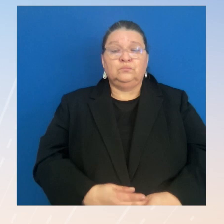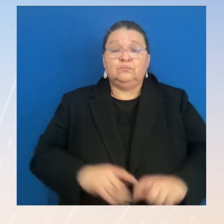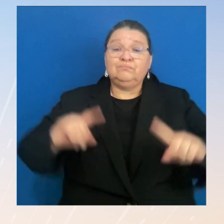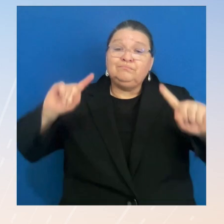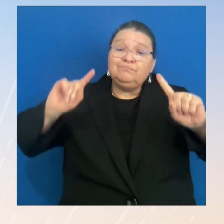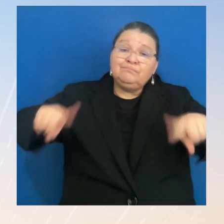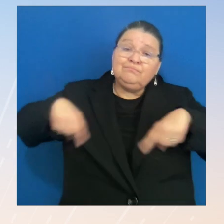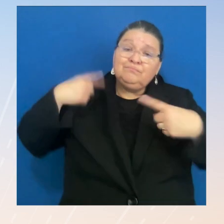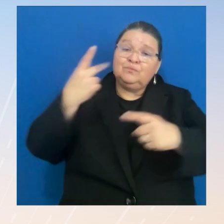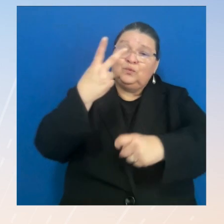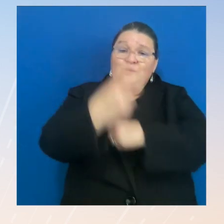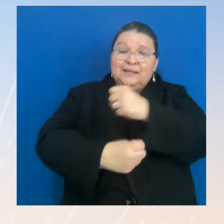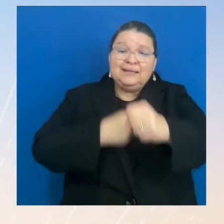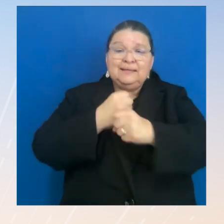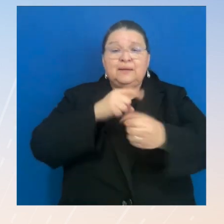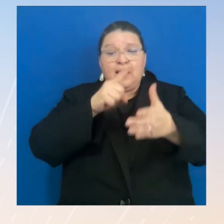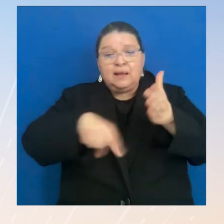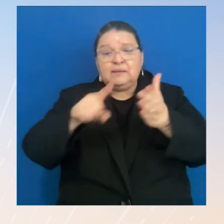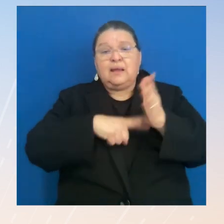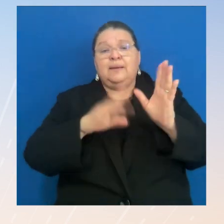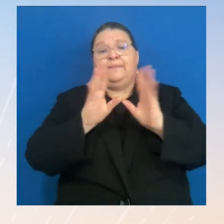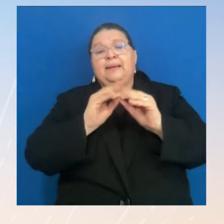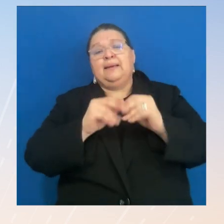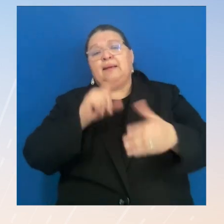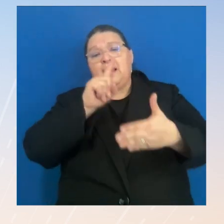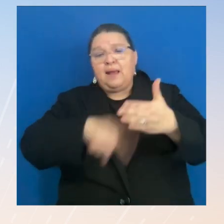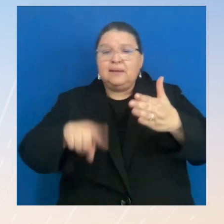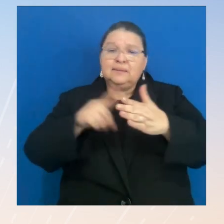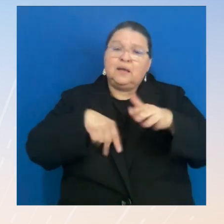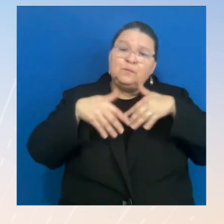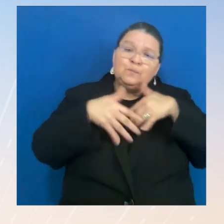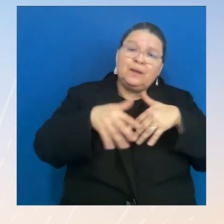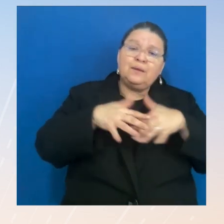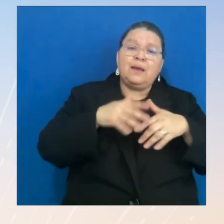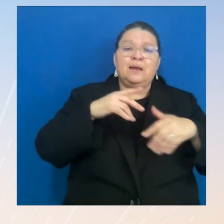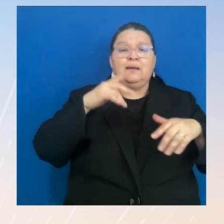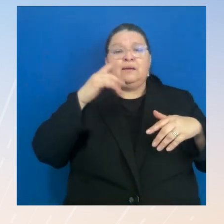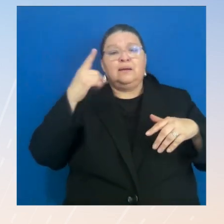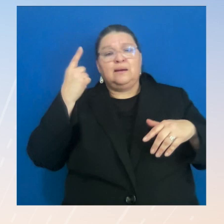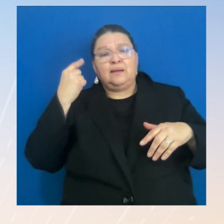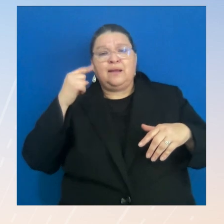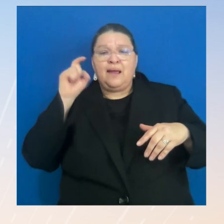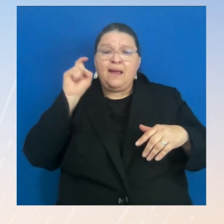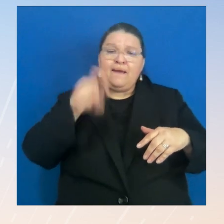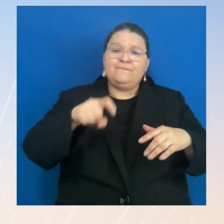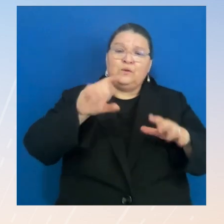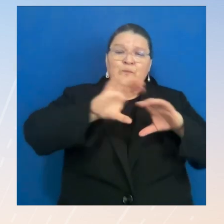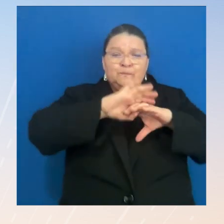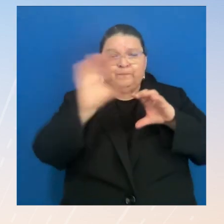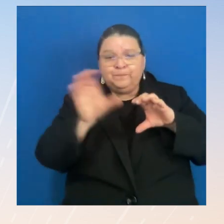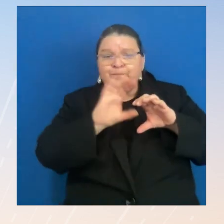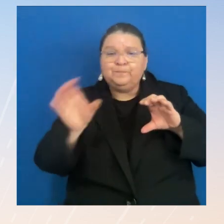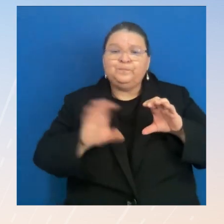Ms. Psaki: Sure. Well, the President is very much looking forward to welcoming the Taoiseach here on Thursday